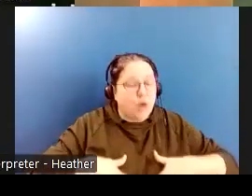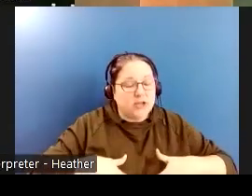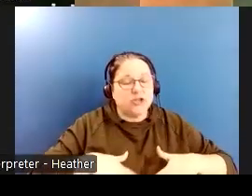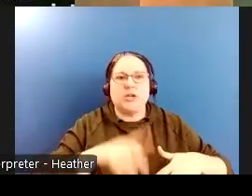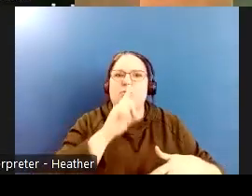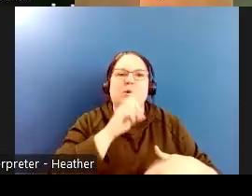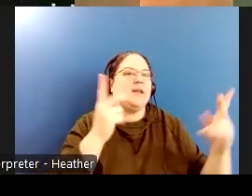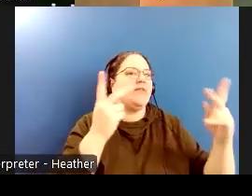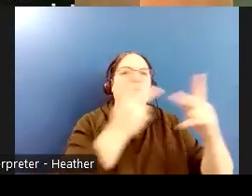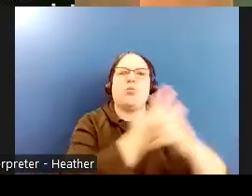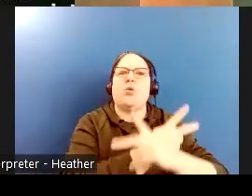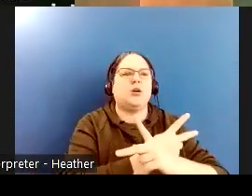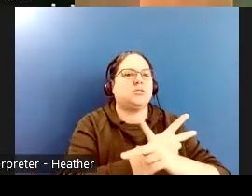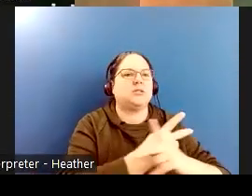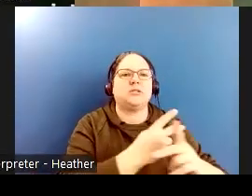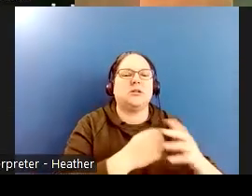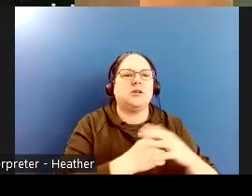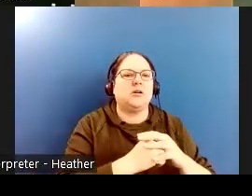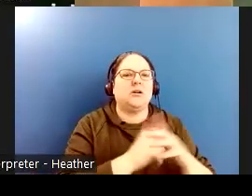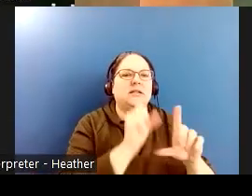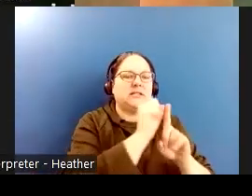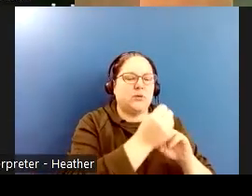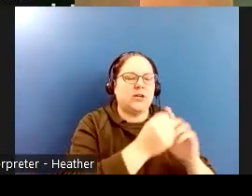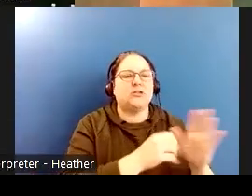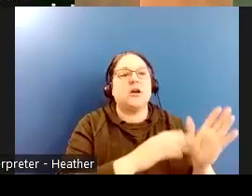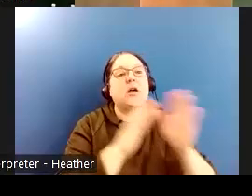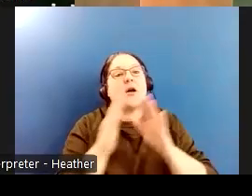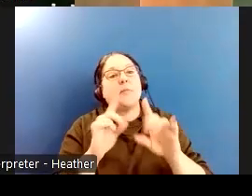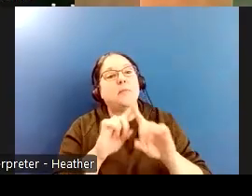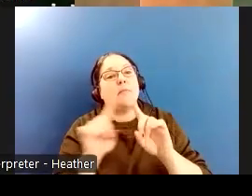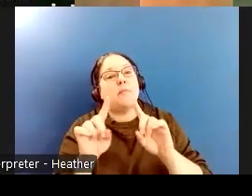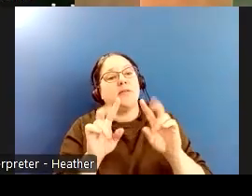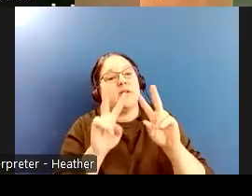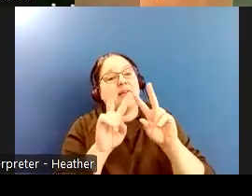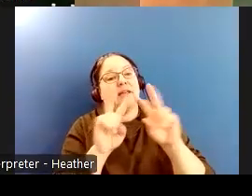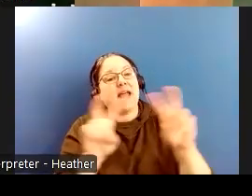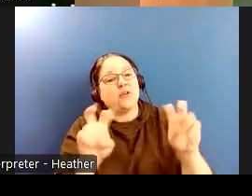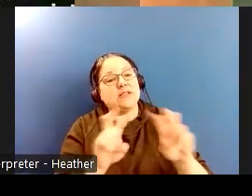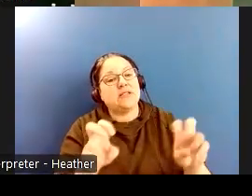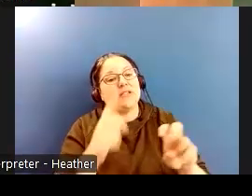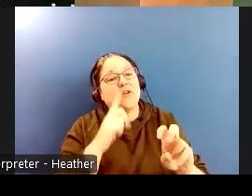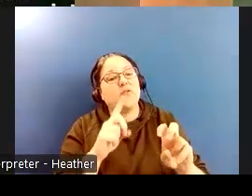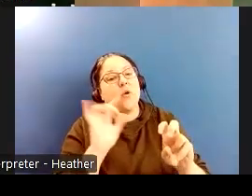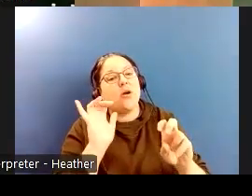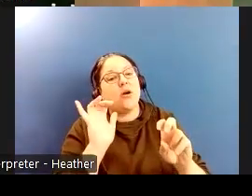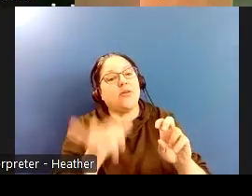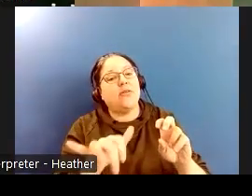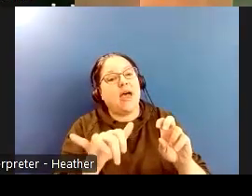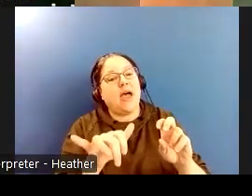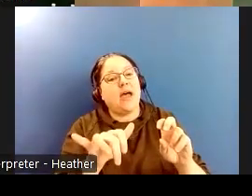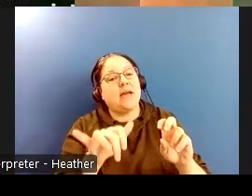survival. Now the analysis the pairwise analysis of this Kaplan Meyer curve or regression didn't